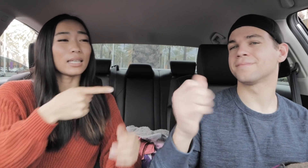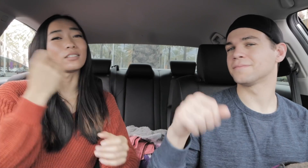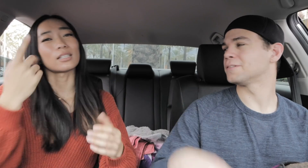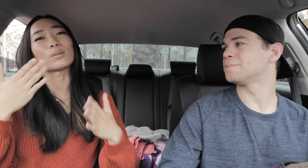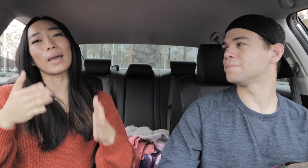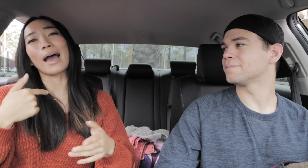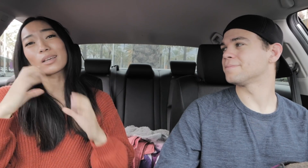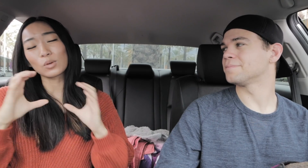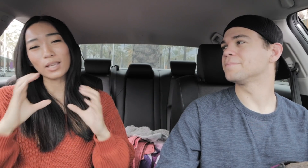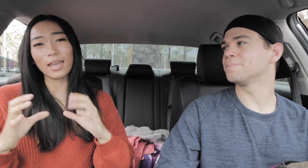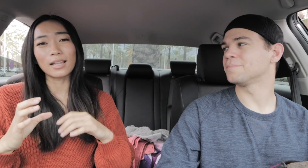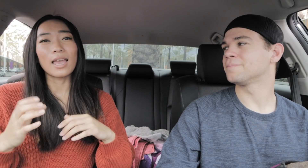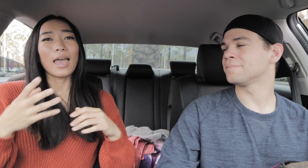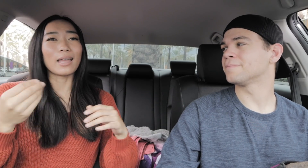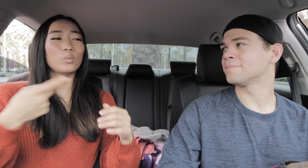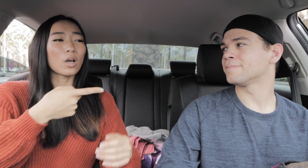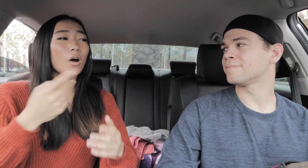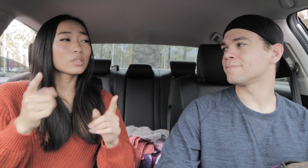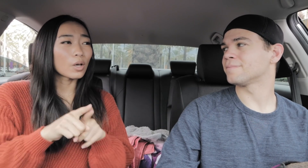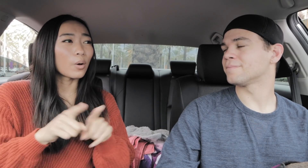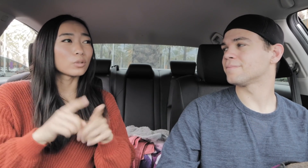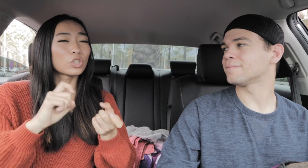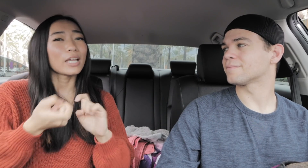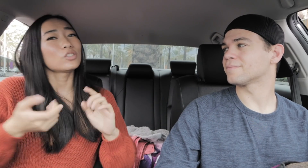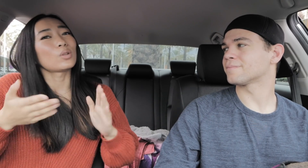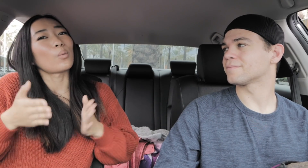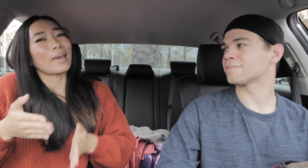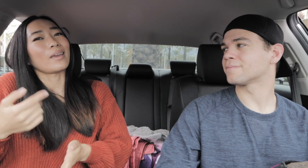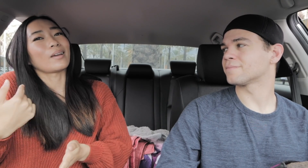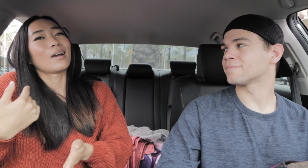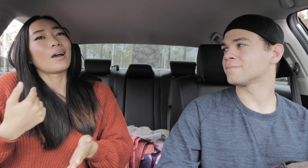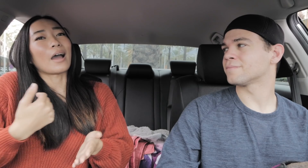he understands the way I communicate and we also changed the way